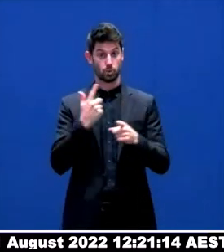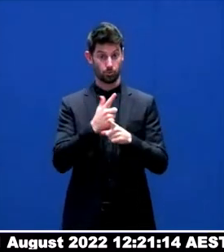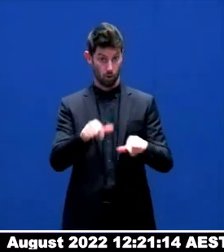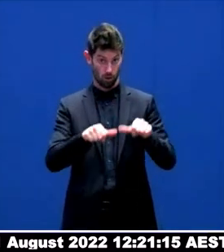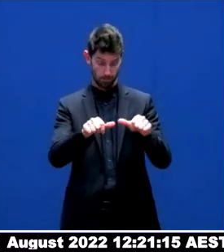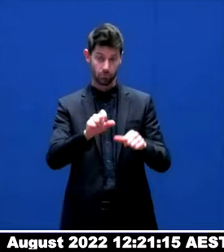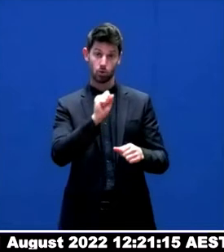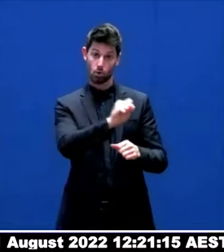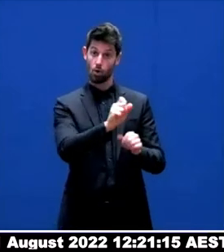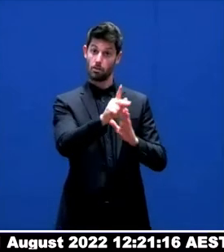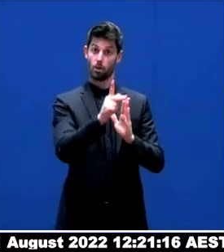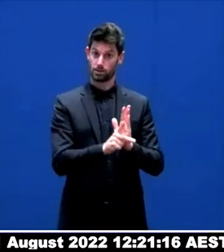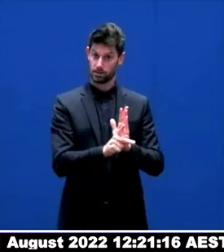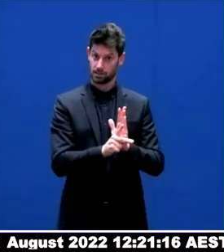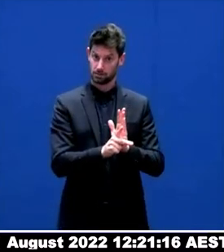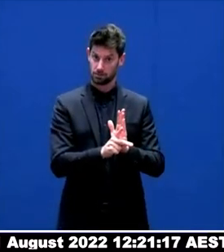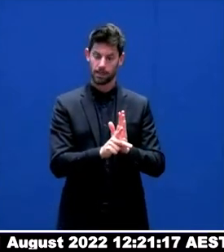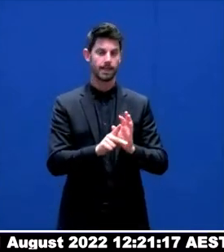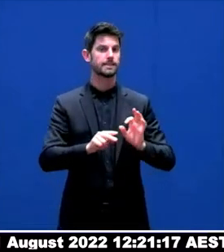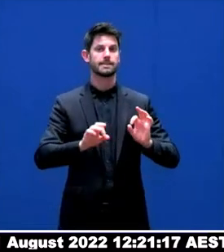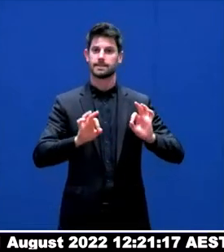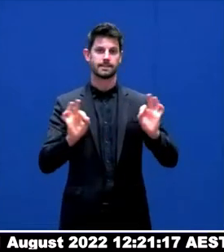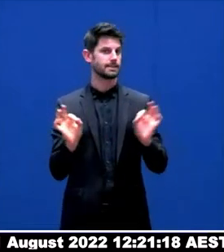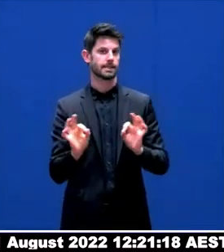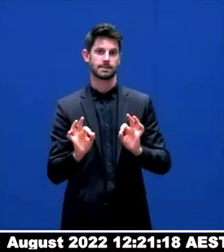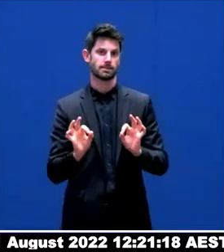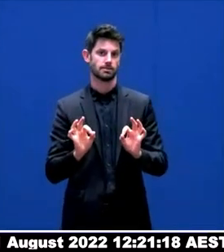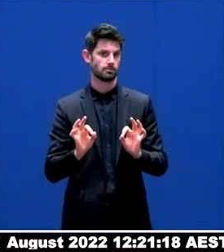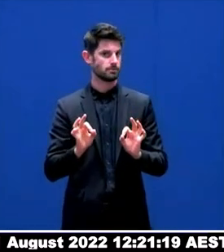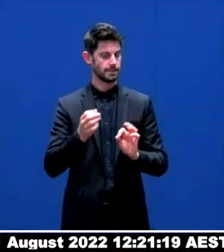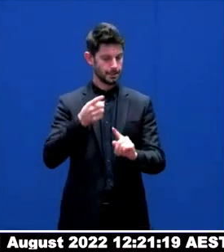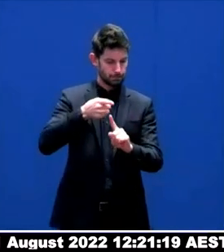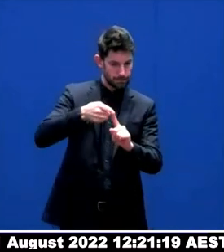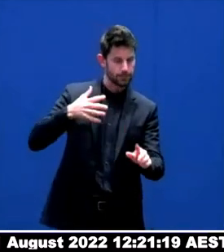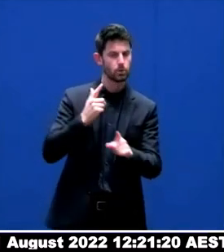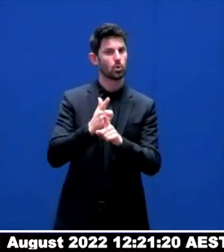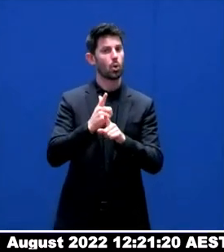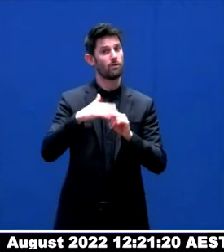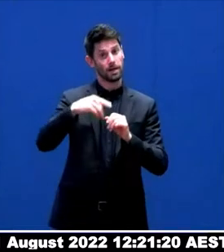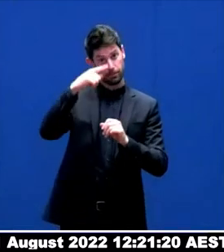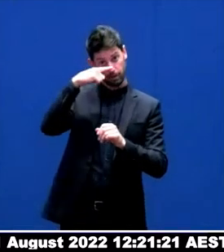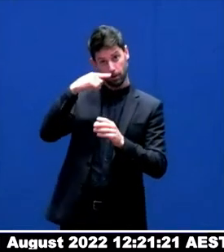The Policy does not provide that, for people with disability, that the two reasonable